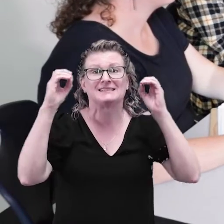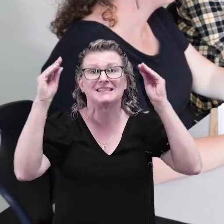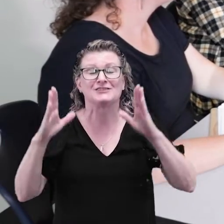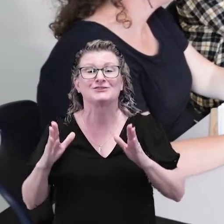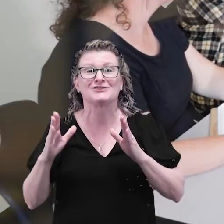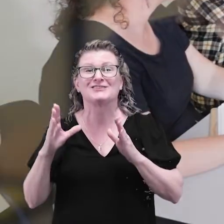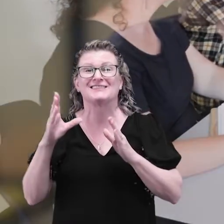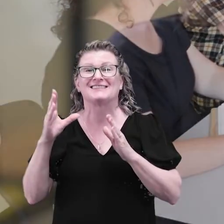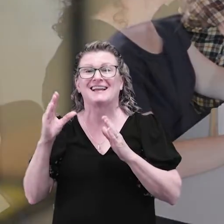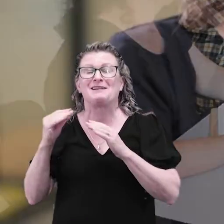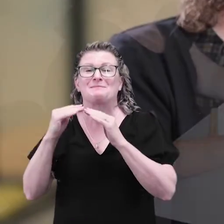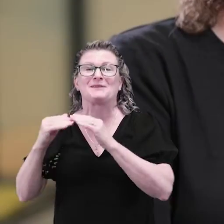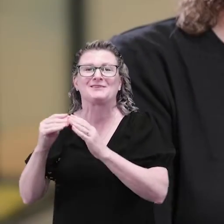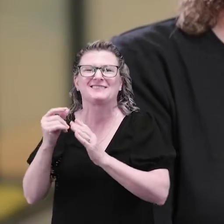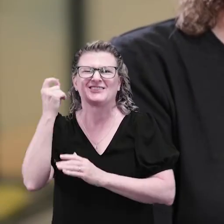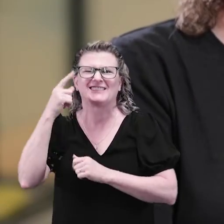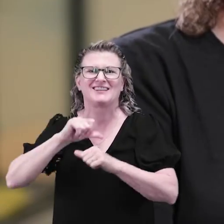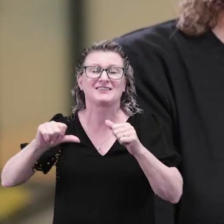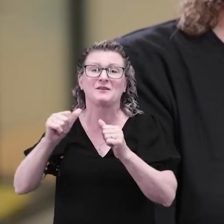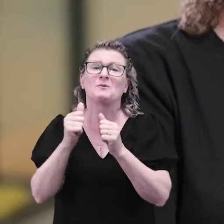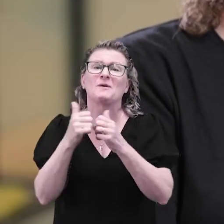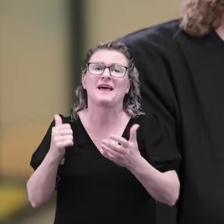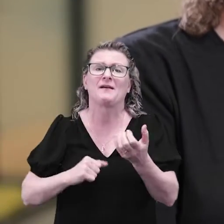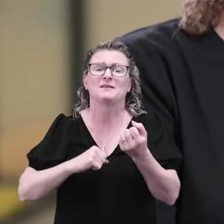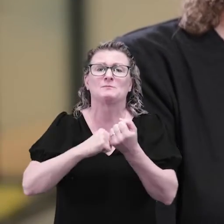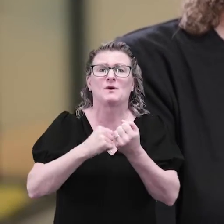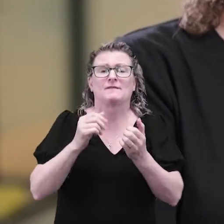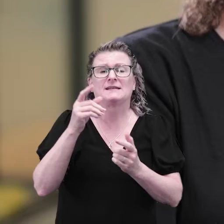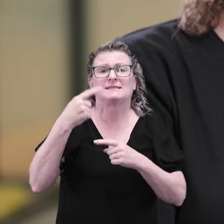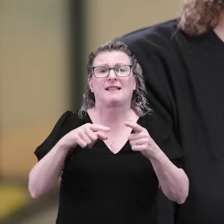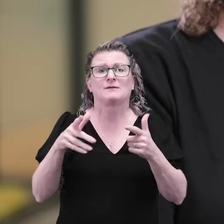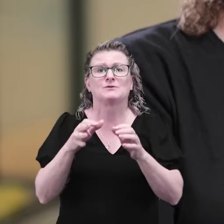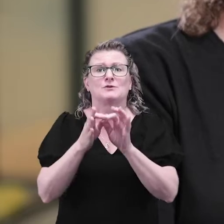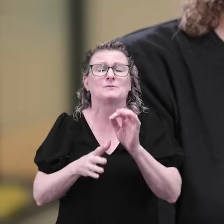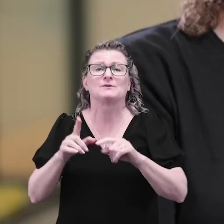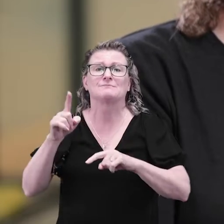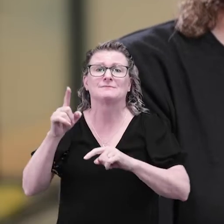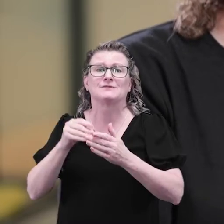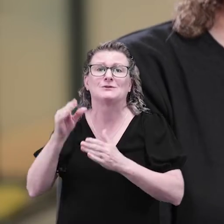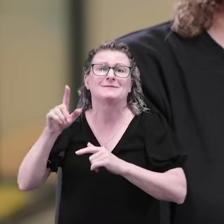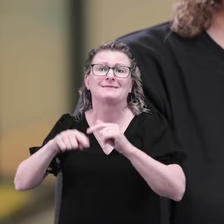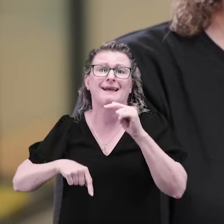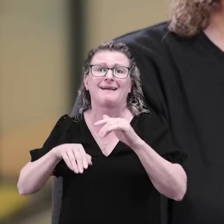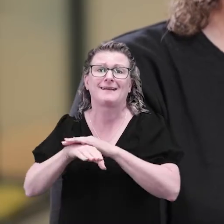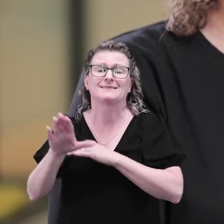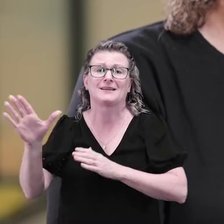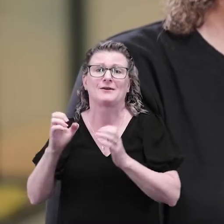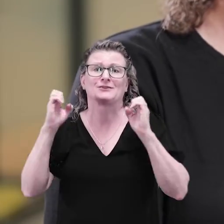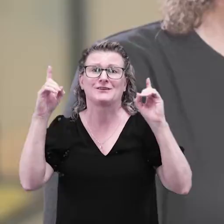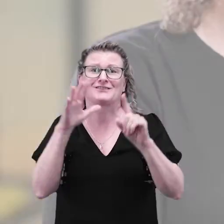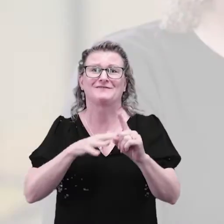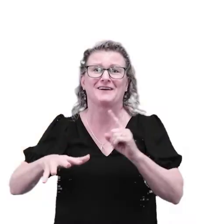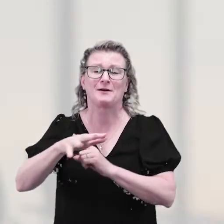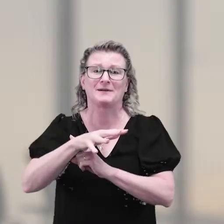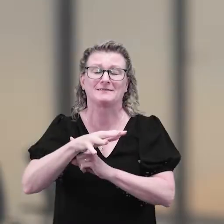other. Without the assistance of a sign language interpreter, our students would not be able to access their educational environment.